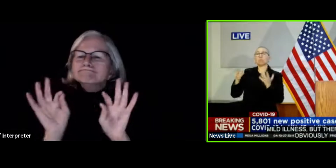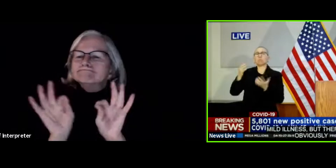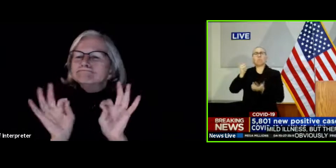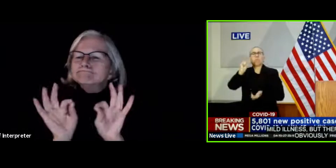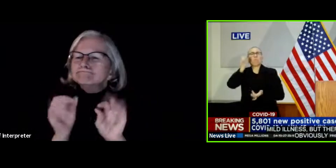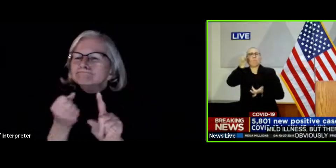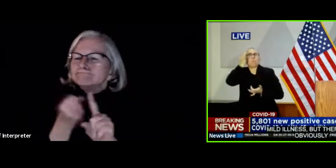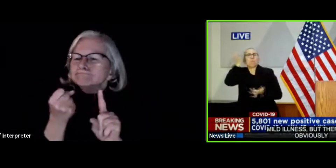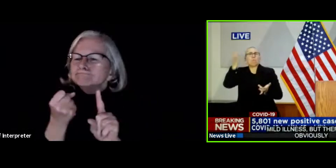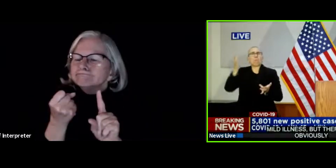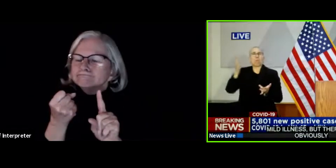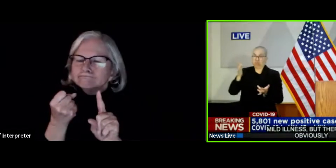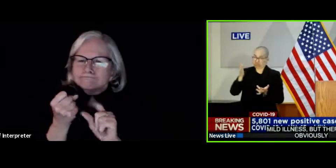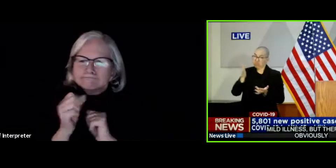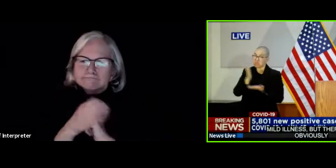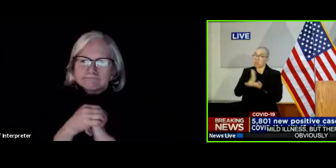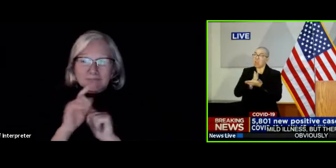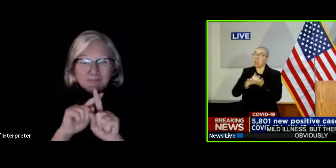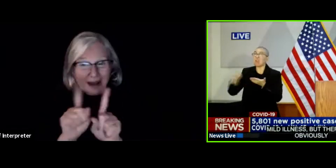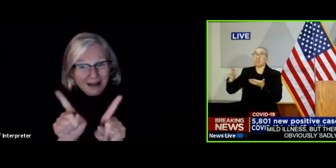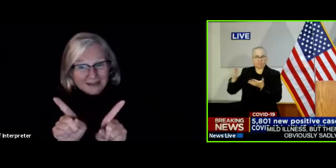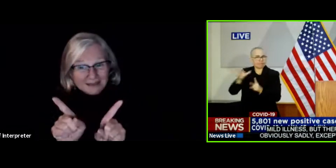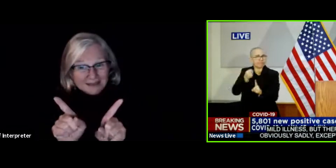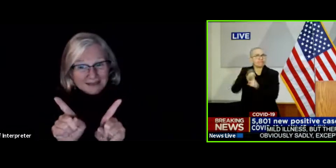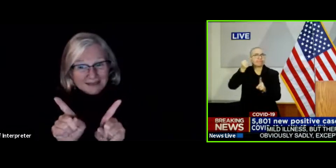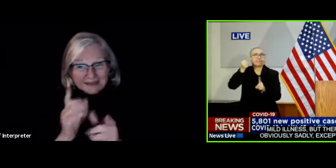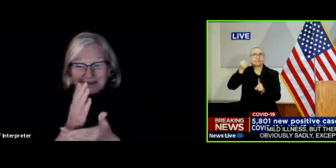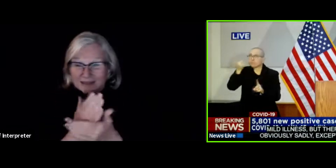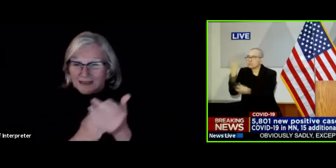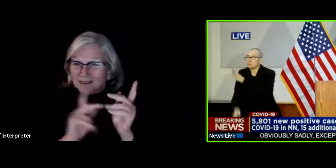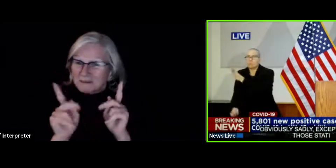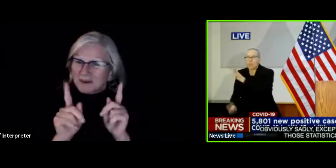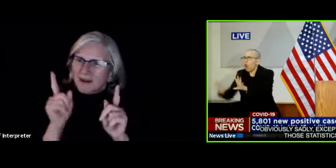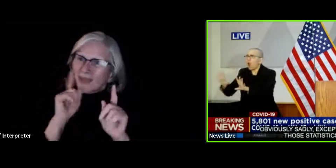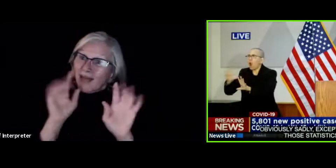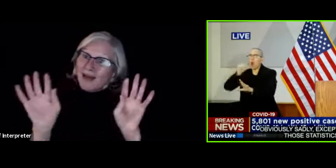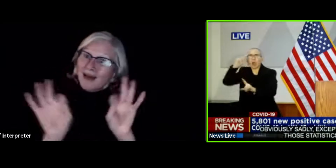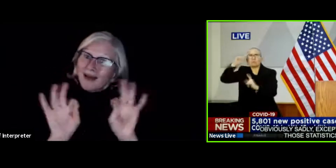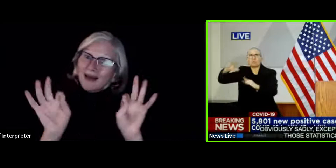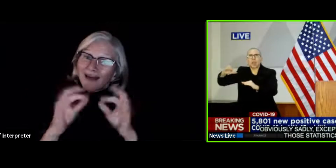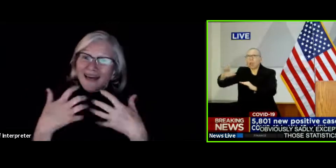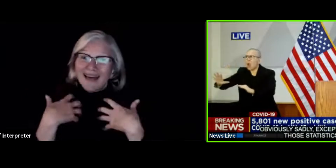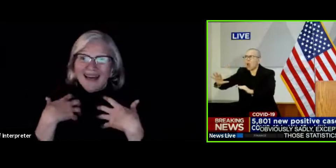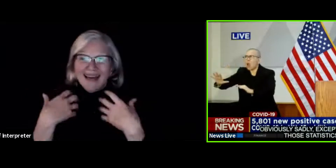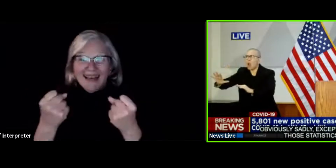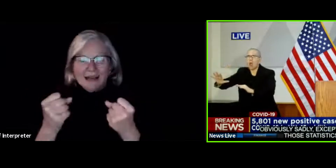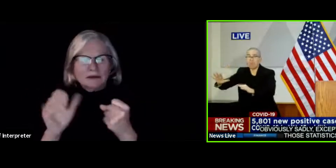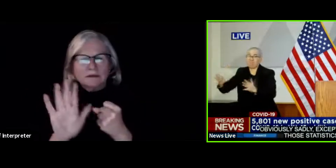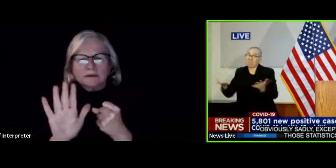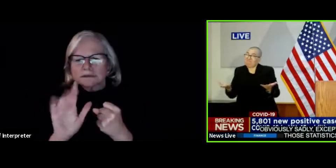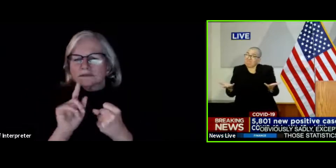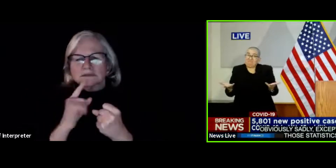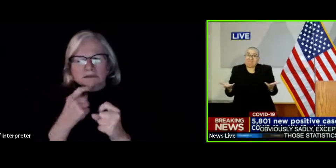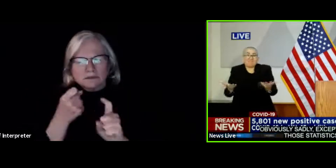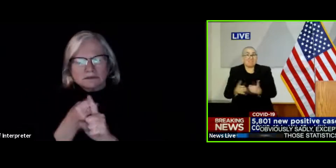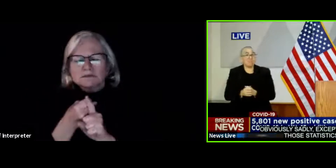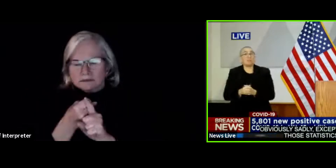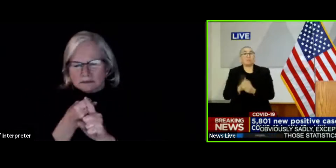AS WELL. AND CERTAINLY IMPORTANT TO REMEMBER THAT IF ANY OF US GETS COVID AND WE DON'T GETS SERIOUSLY ILL,